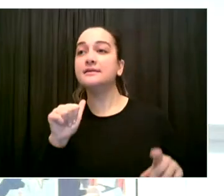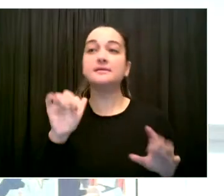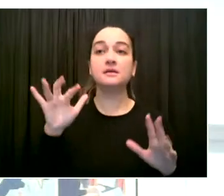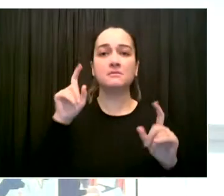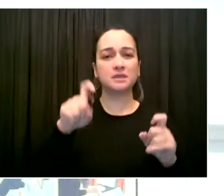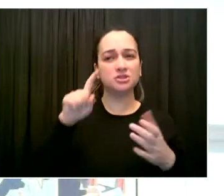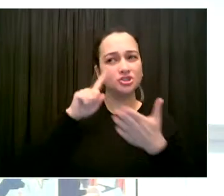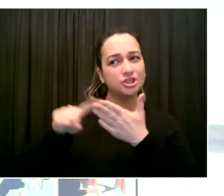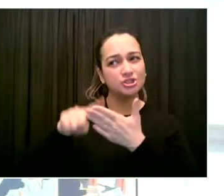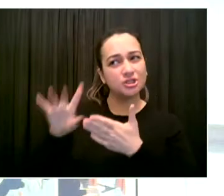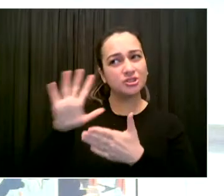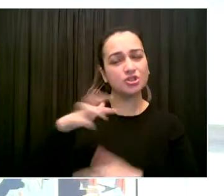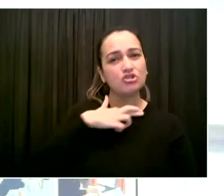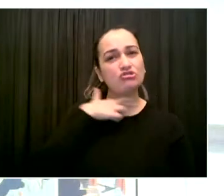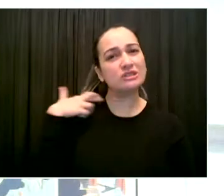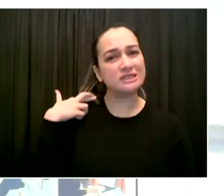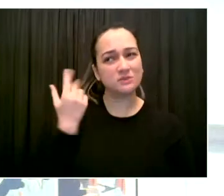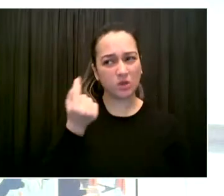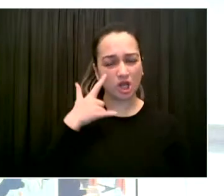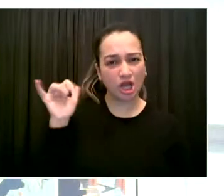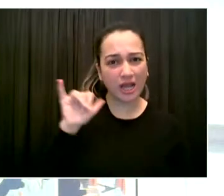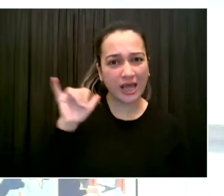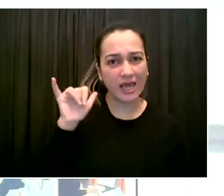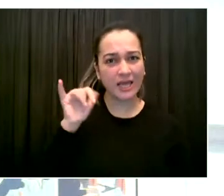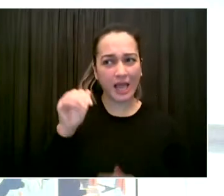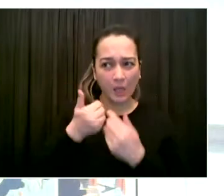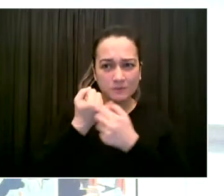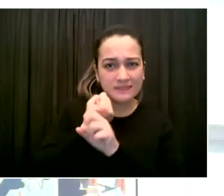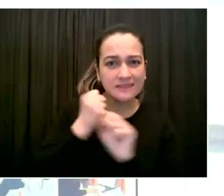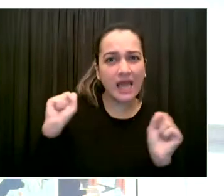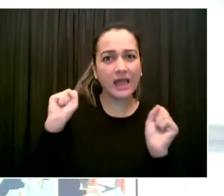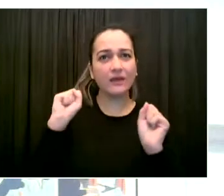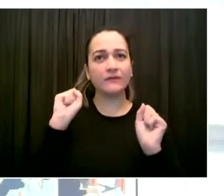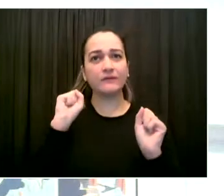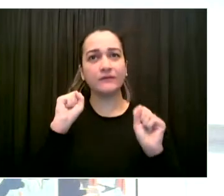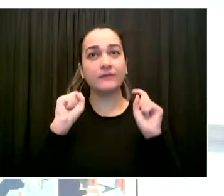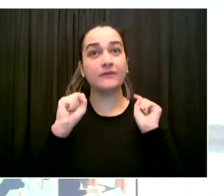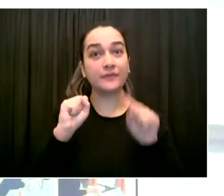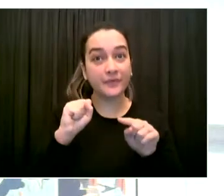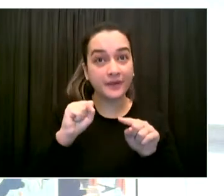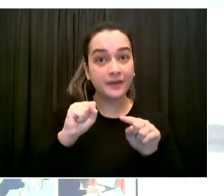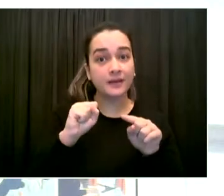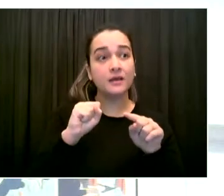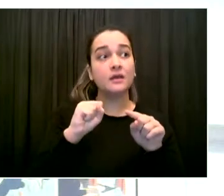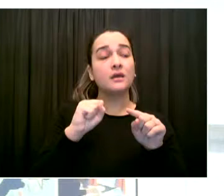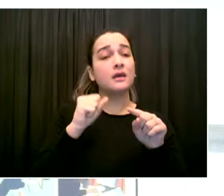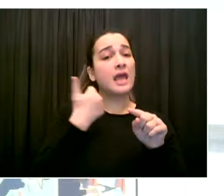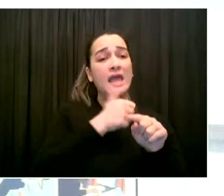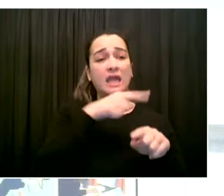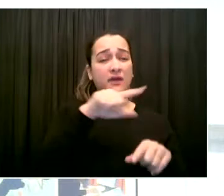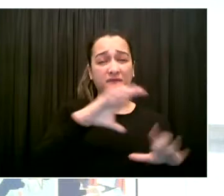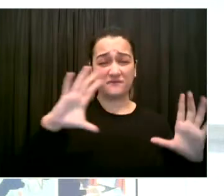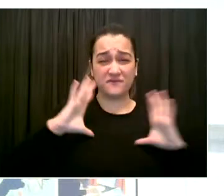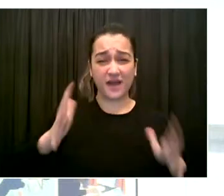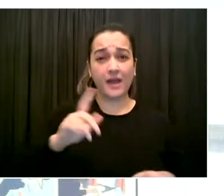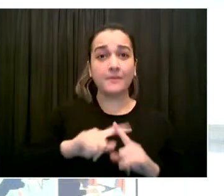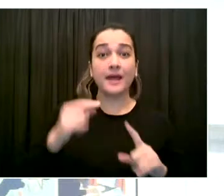OVERALL, WITH ANY ACTIVITY WHEN WE ARE TRYING TO DETERMINE COVID- 19 RISK IS PARTICULARLY TO LOOK AT THOSE